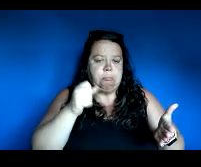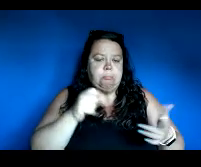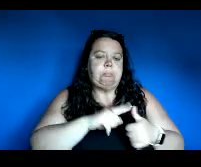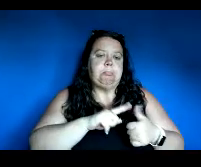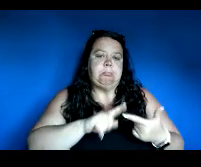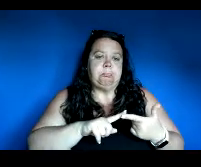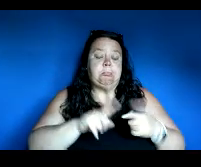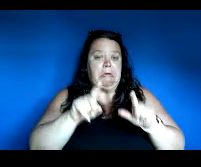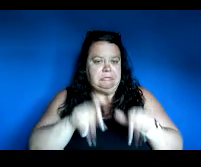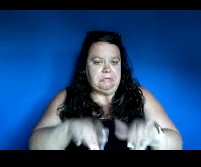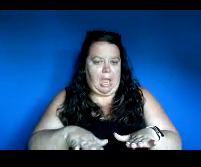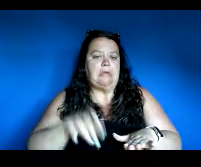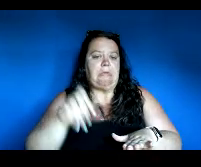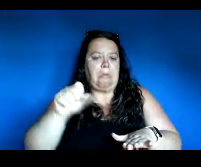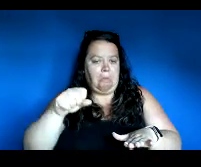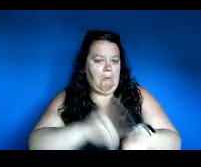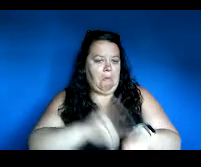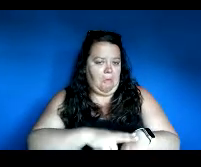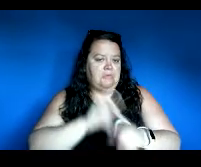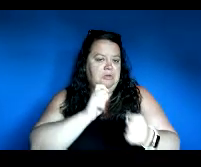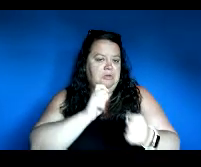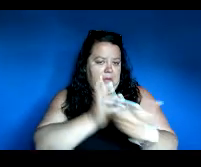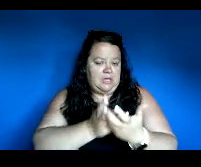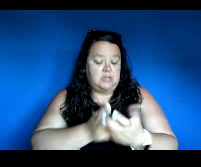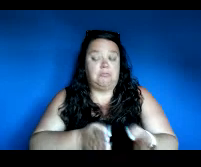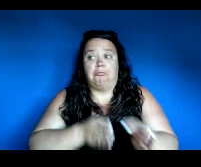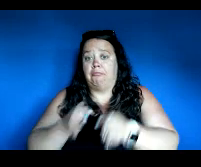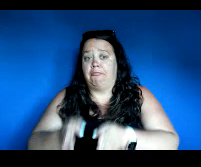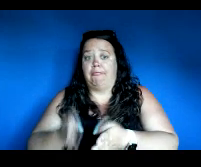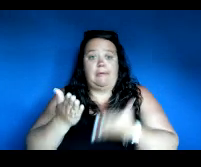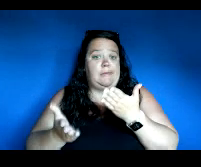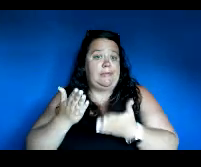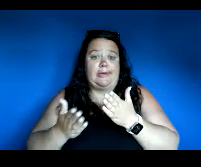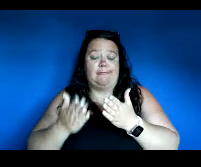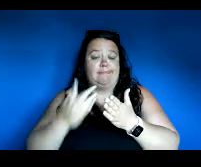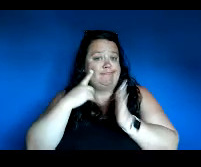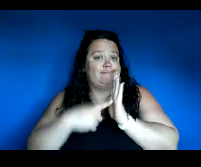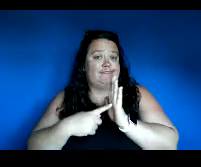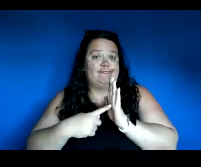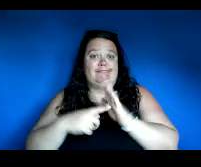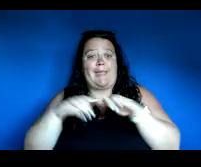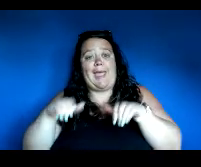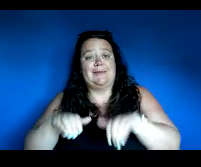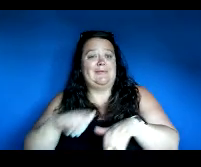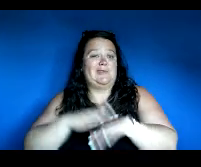but some students will need accommodations to access campus activities or different programs.